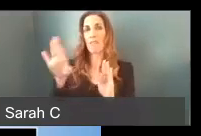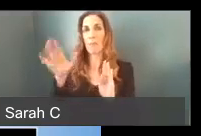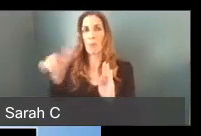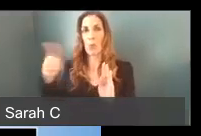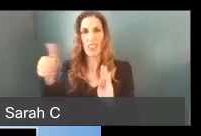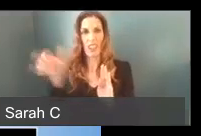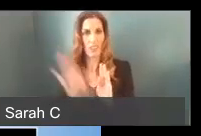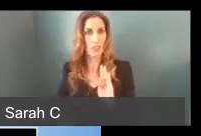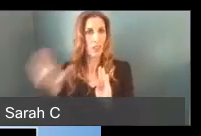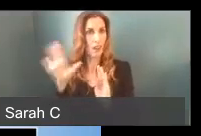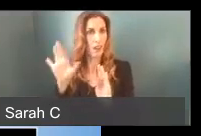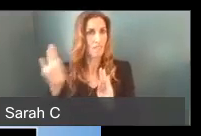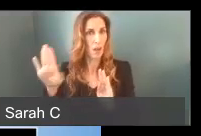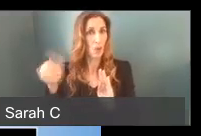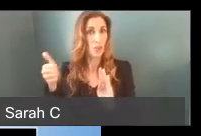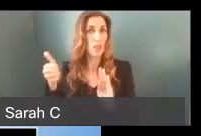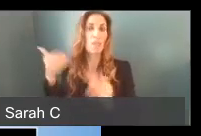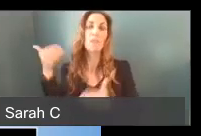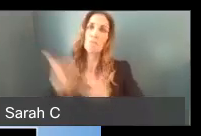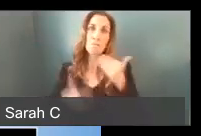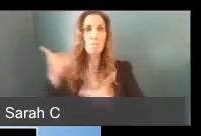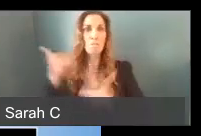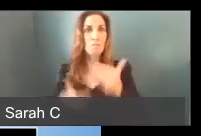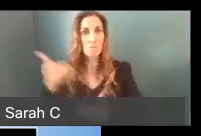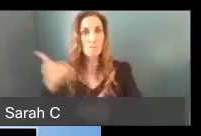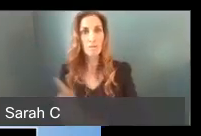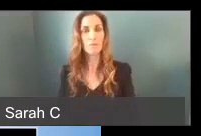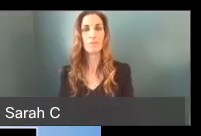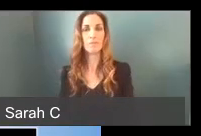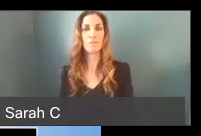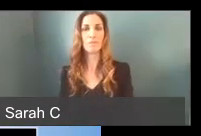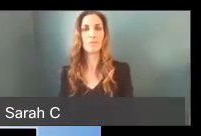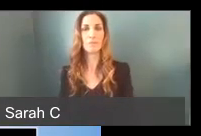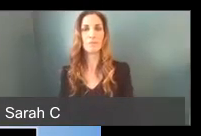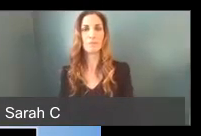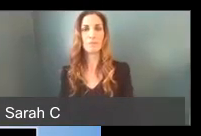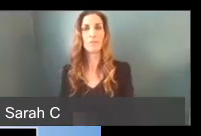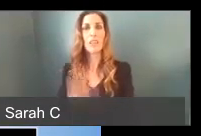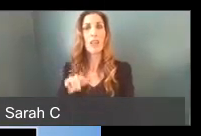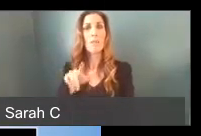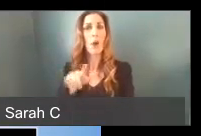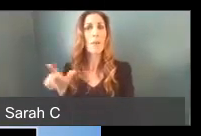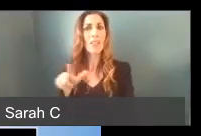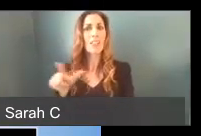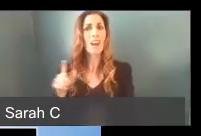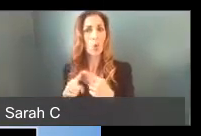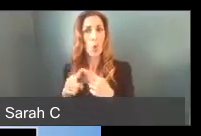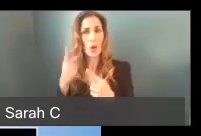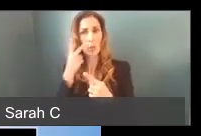again, good progress there. Now, in that bottom left corner, you can see how we're doing in total in